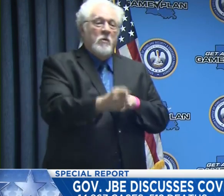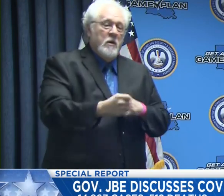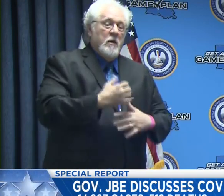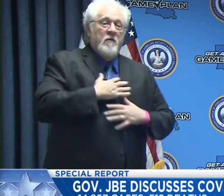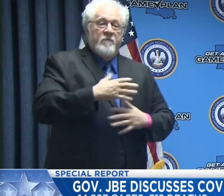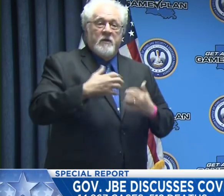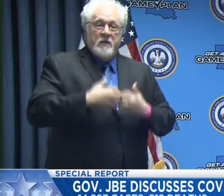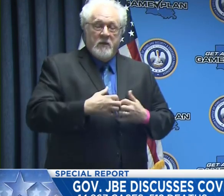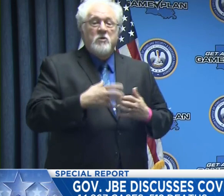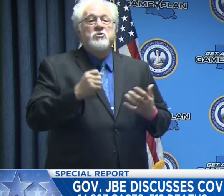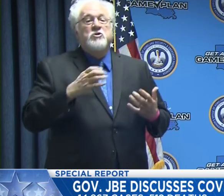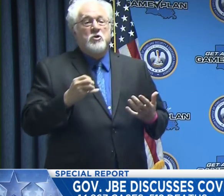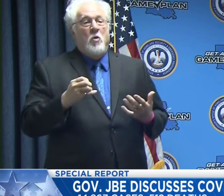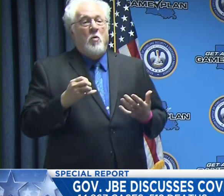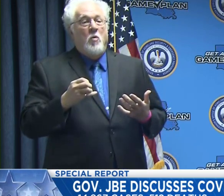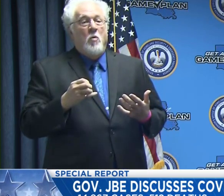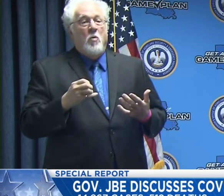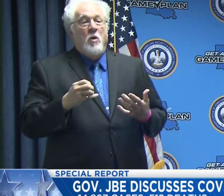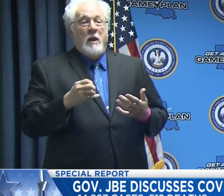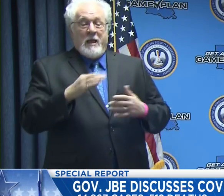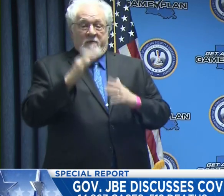NUMBER OF DAYS THEY STAY INTO